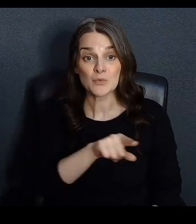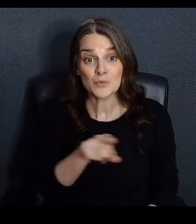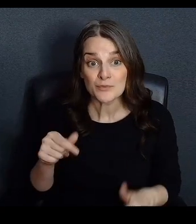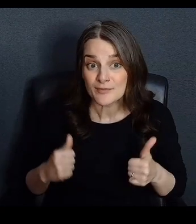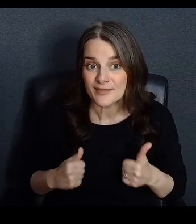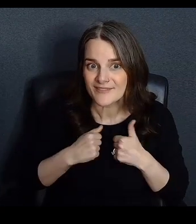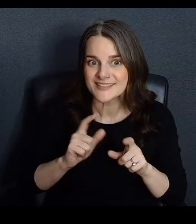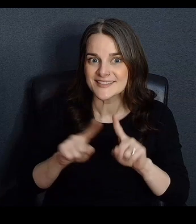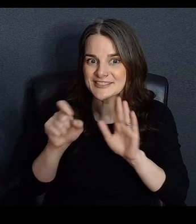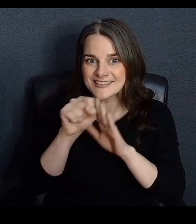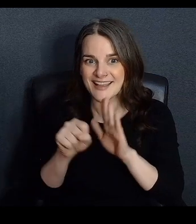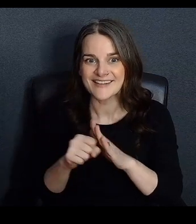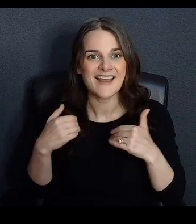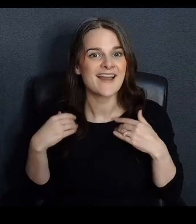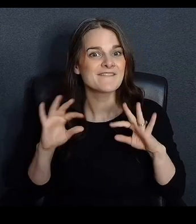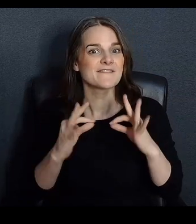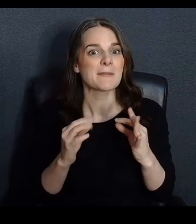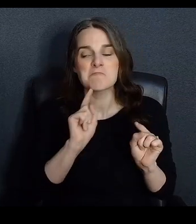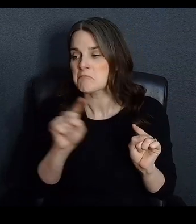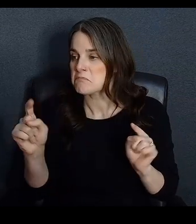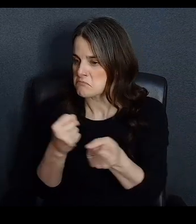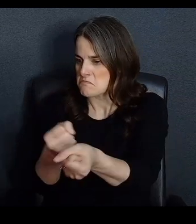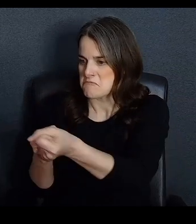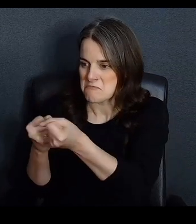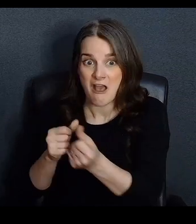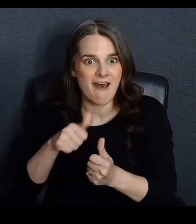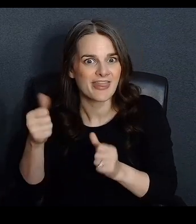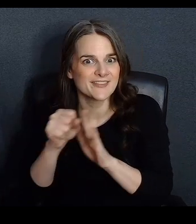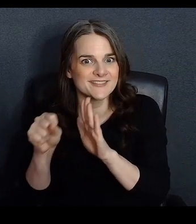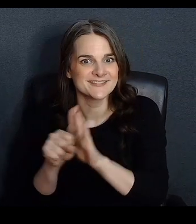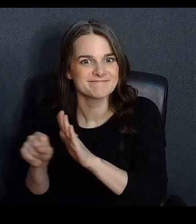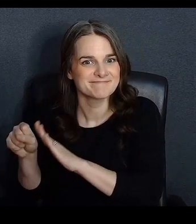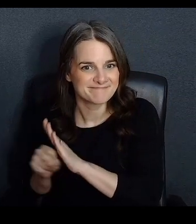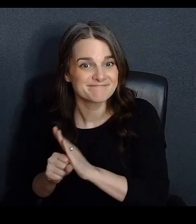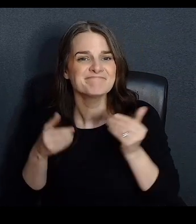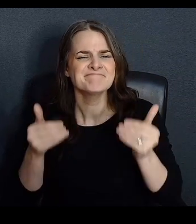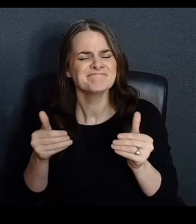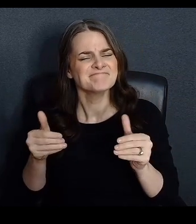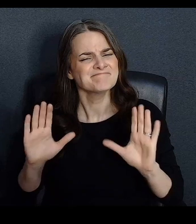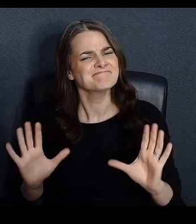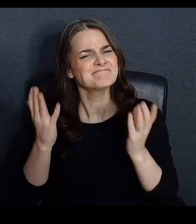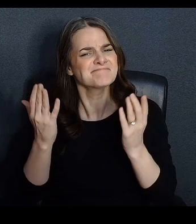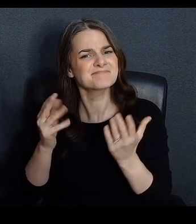or if you have family members or people that you support who live in a different state, then I do encourage you to check out your local Assistive